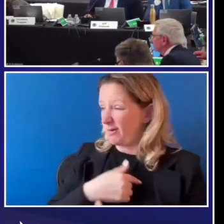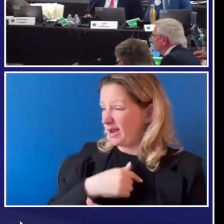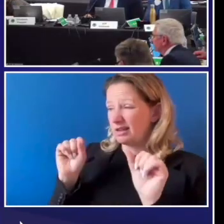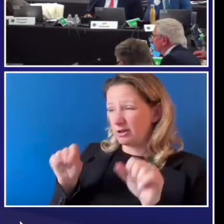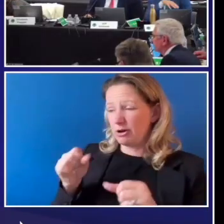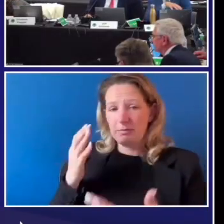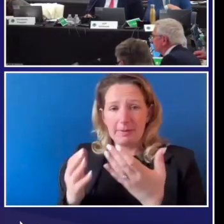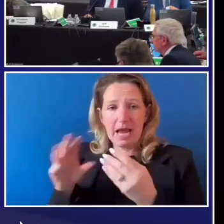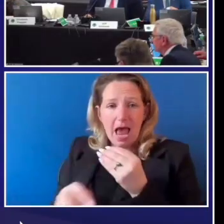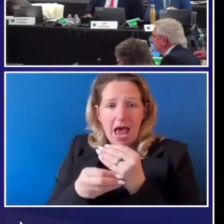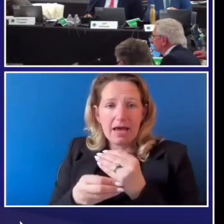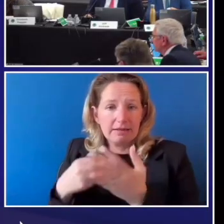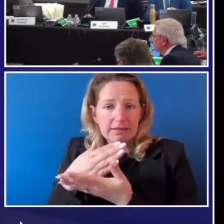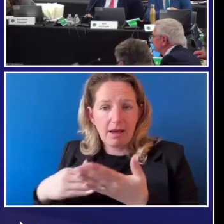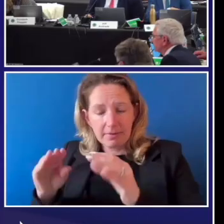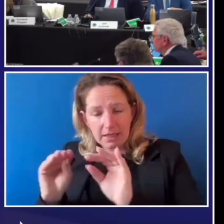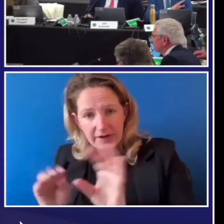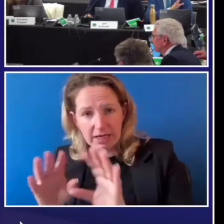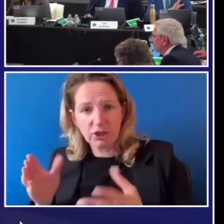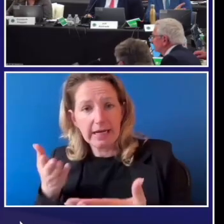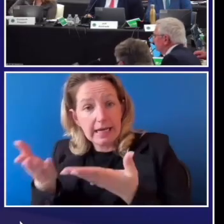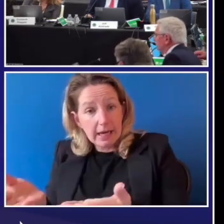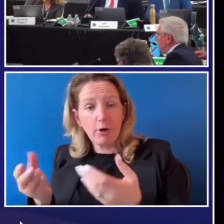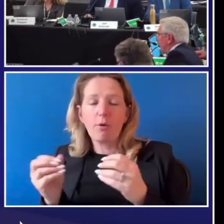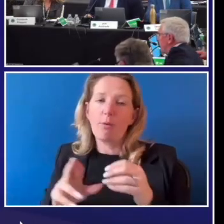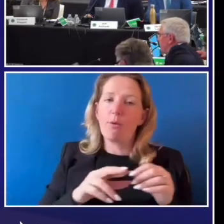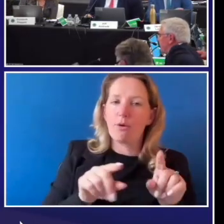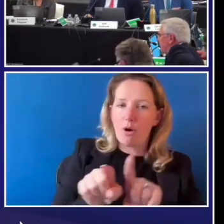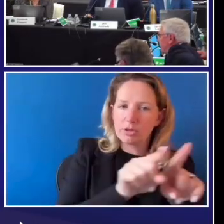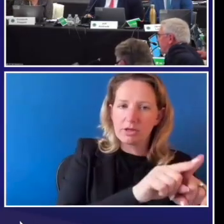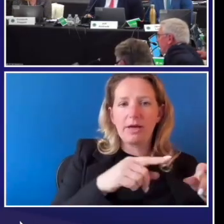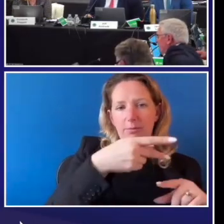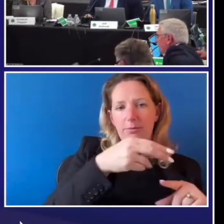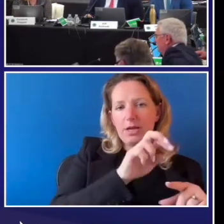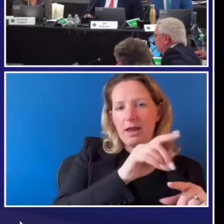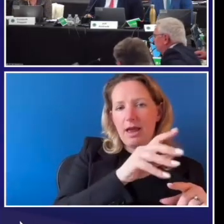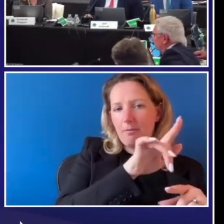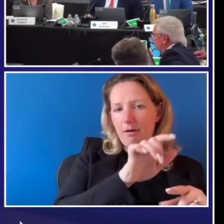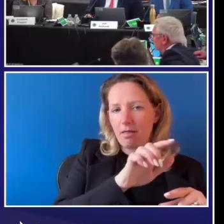either here or in the preamble. I think we want to be careful with that when we say clear and convincing evidence of the administrative record.